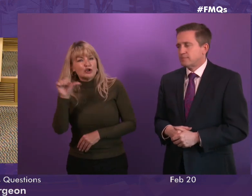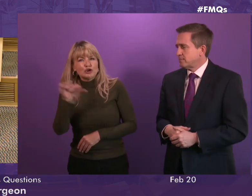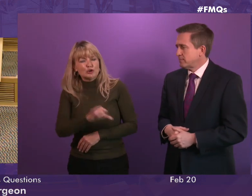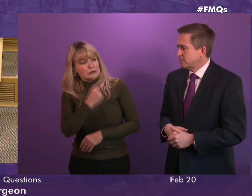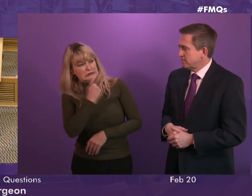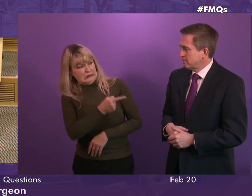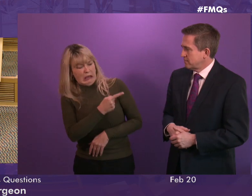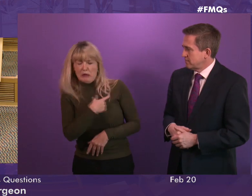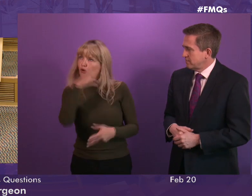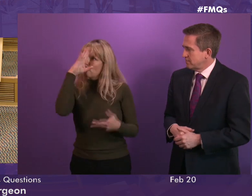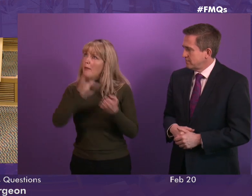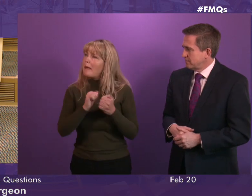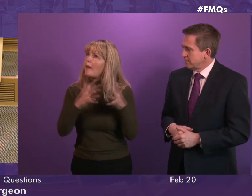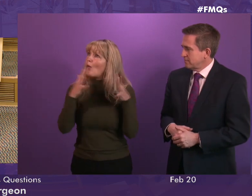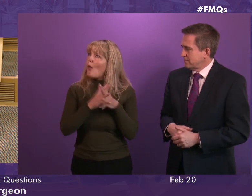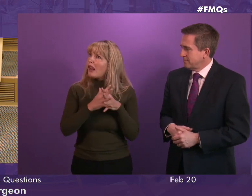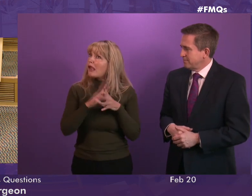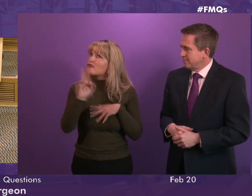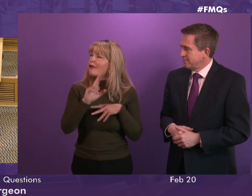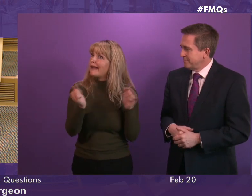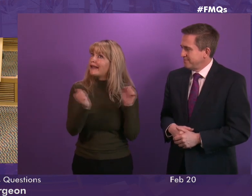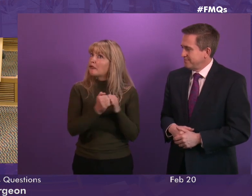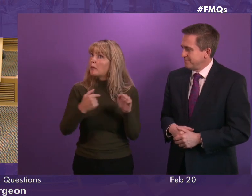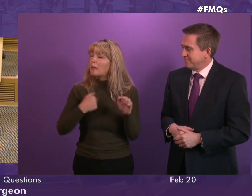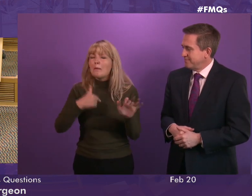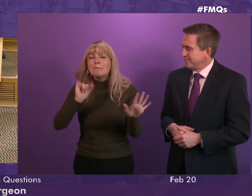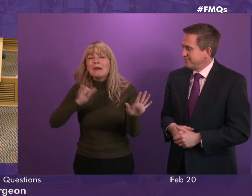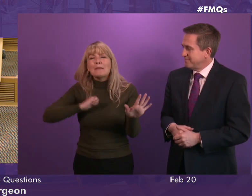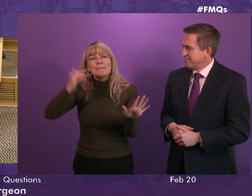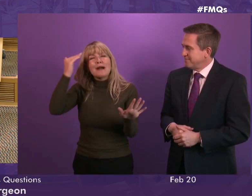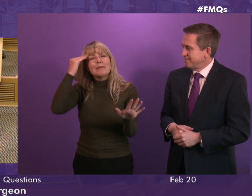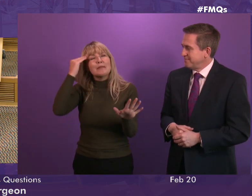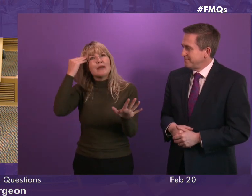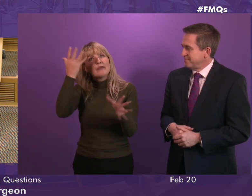Willie Rennie agreeing with me on those matters; however, my memory may be failing me.